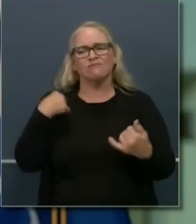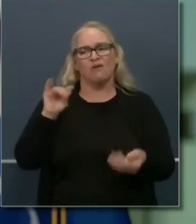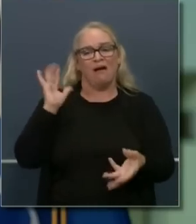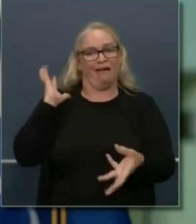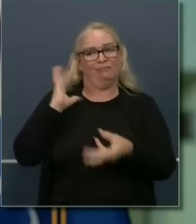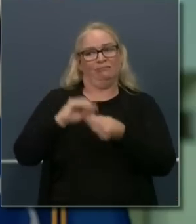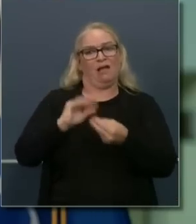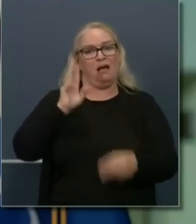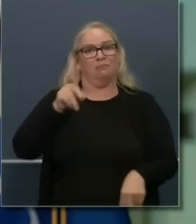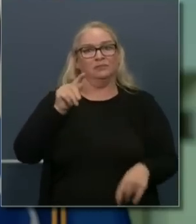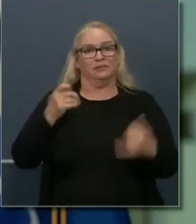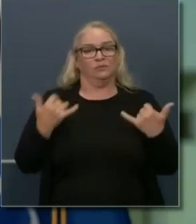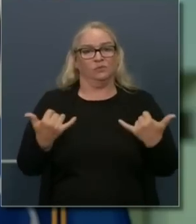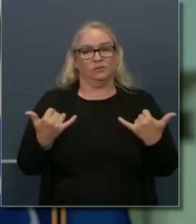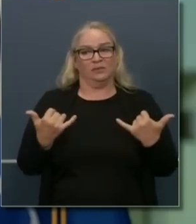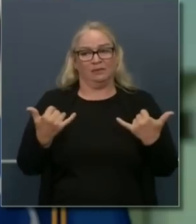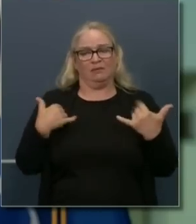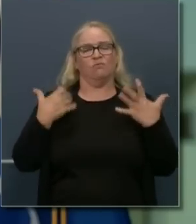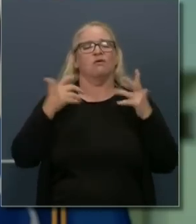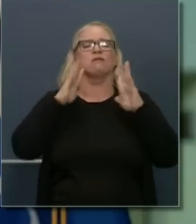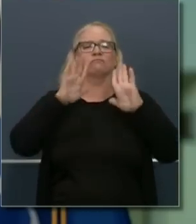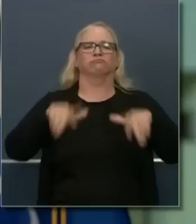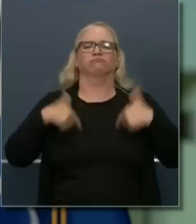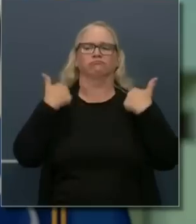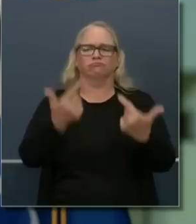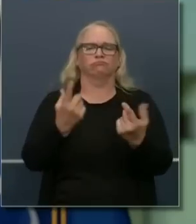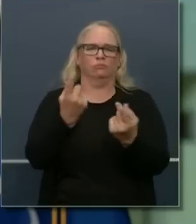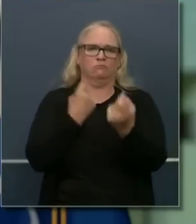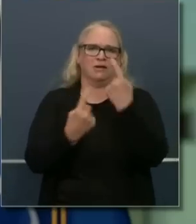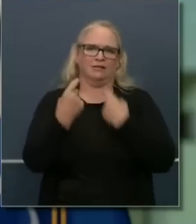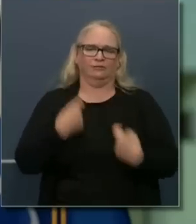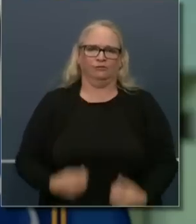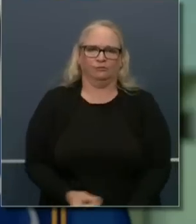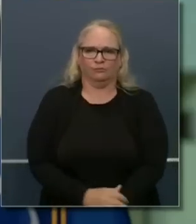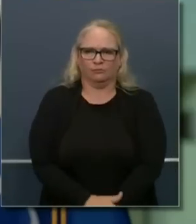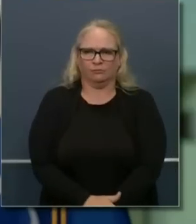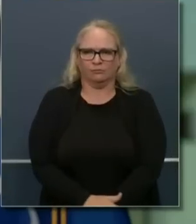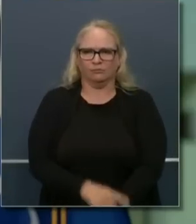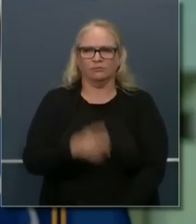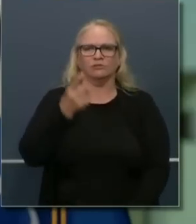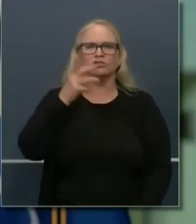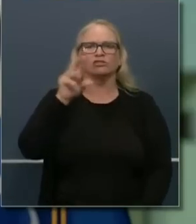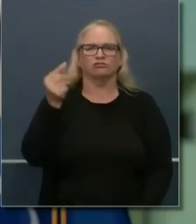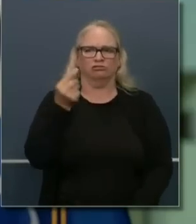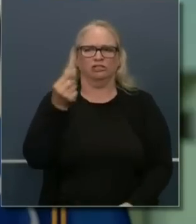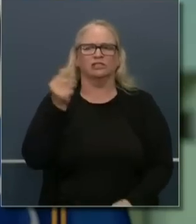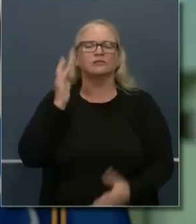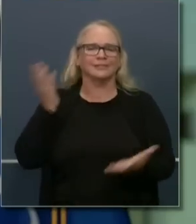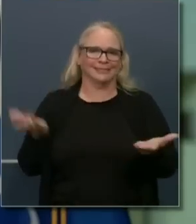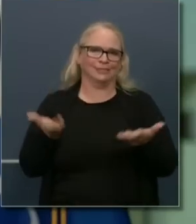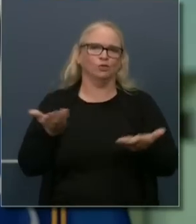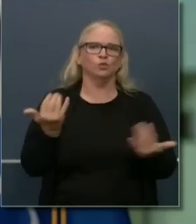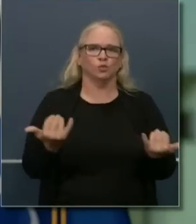WERE PRE-PANDEMIC. SO THAT'S THE UPDATE FOR TODAY